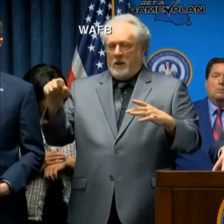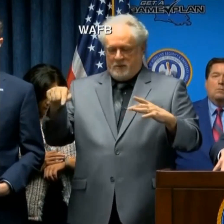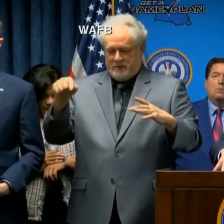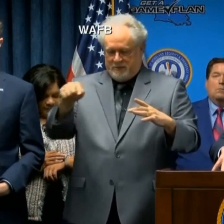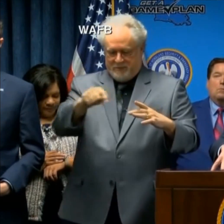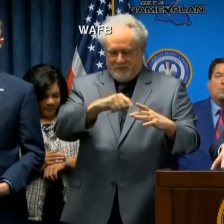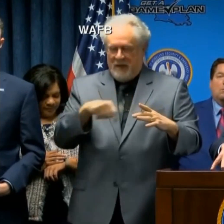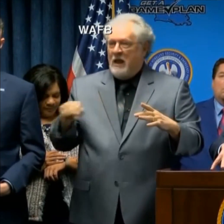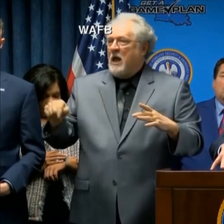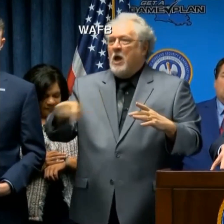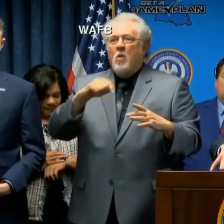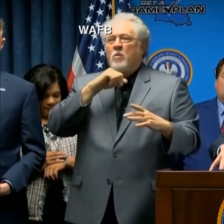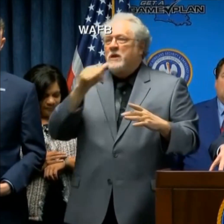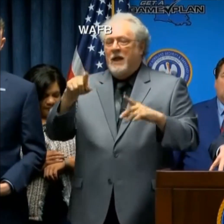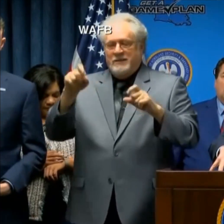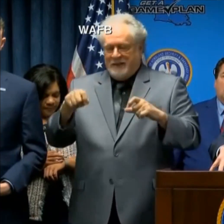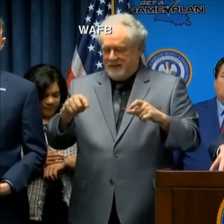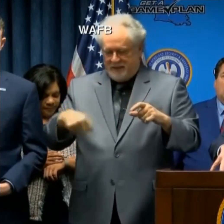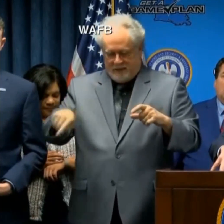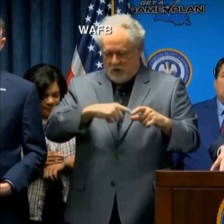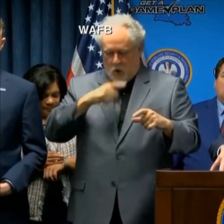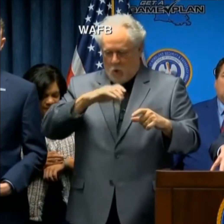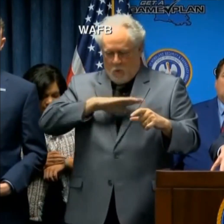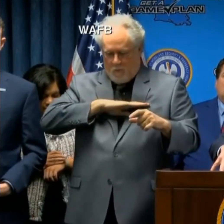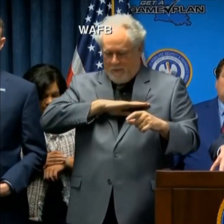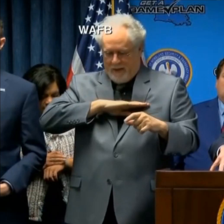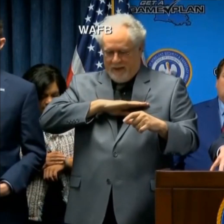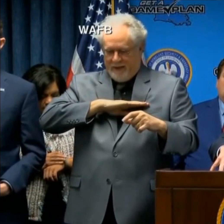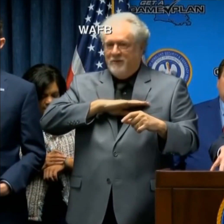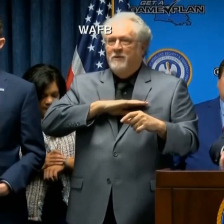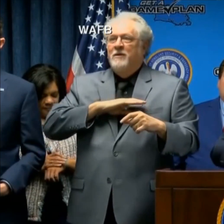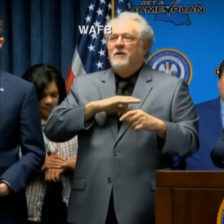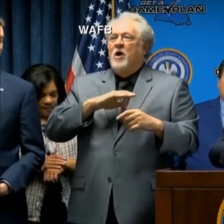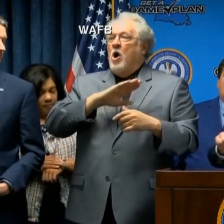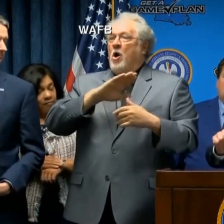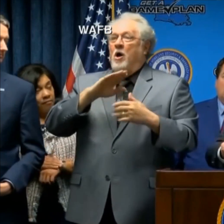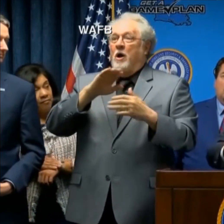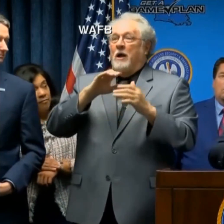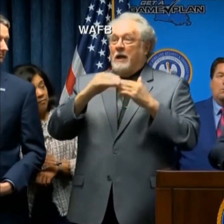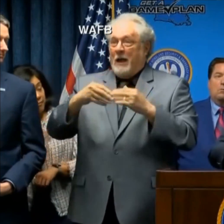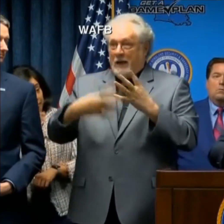people who meet the CDC guidelines at any given time but once you run the test